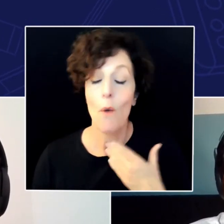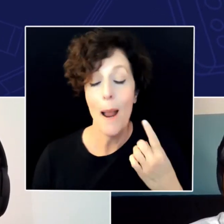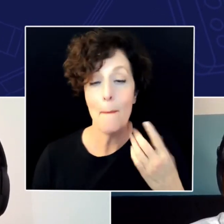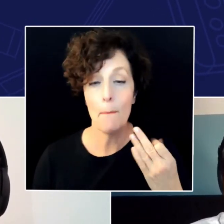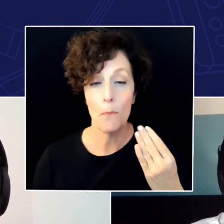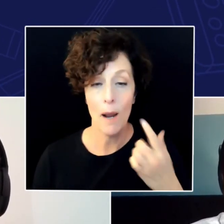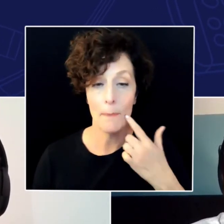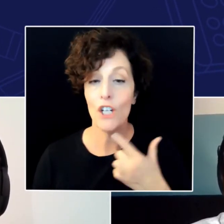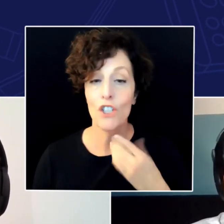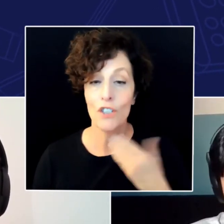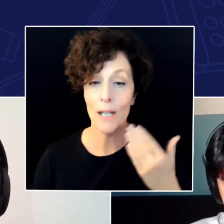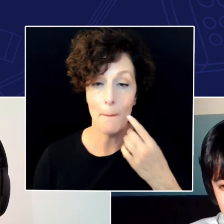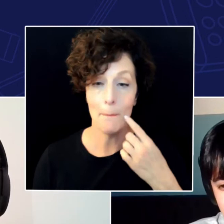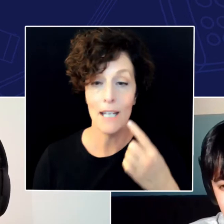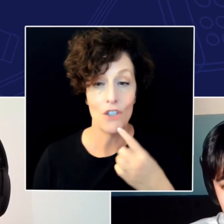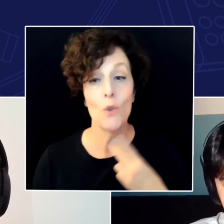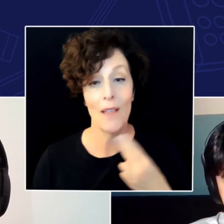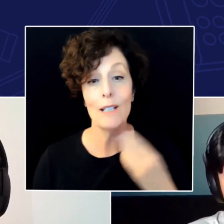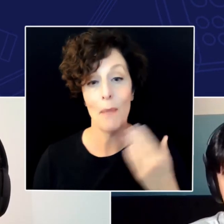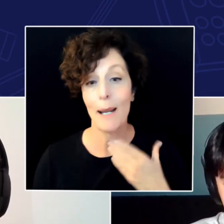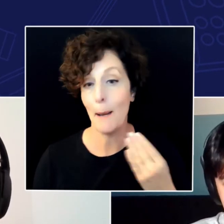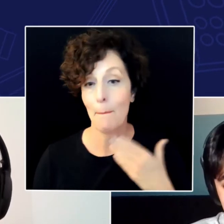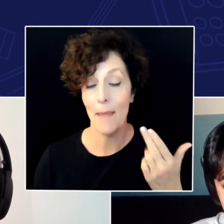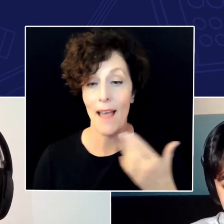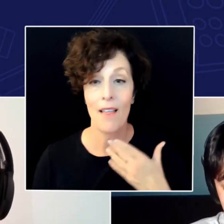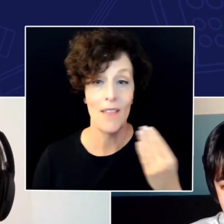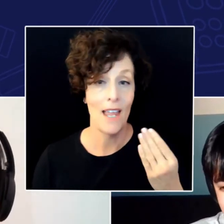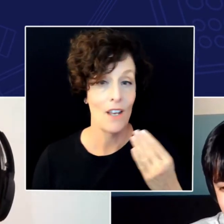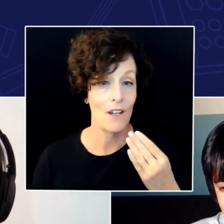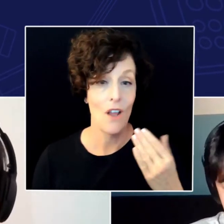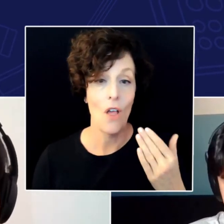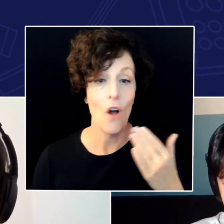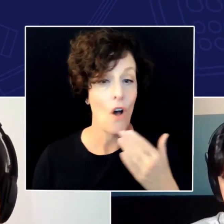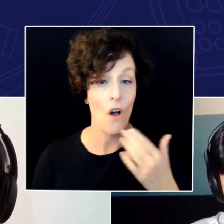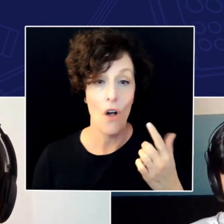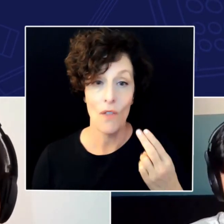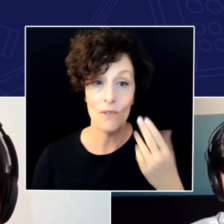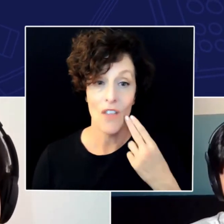I probably shouldn't -- shouldn't be doing this but, in math and those all those classes,